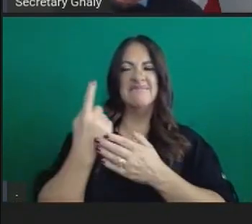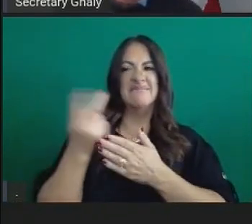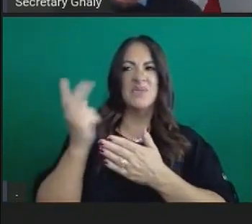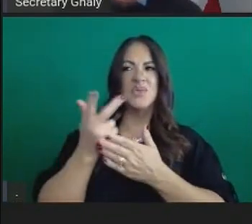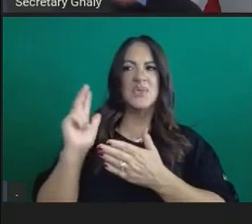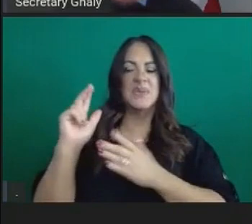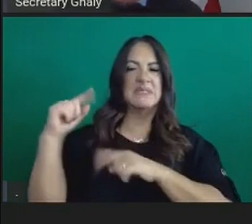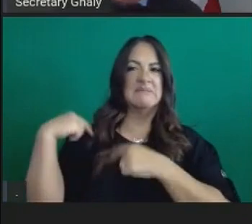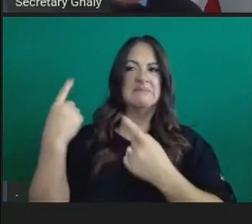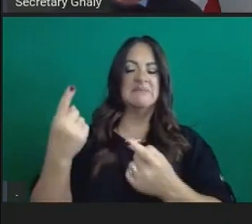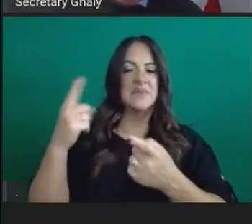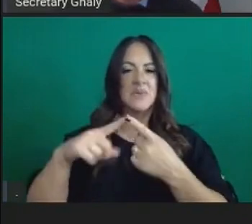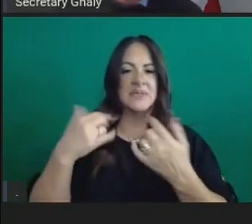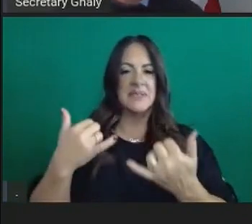OF THOSE ADMITTED WITH